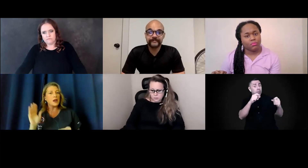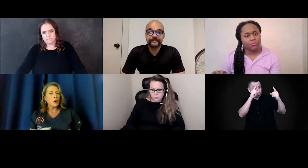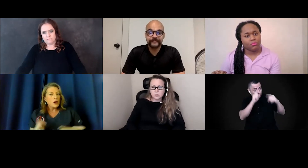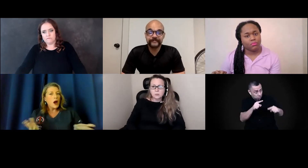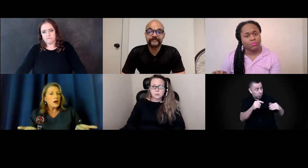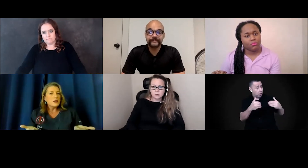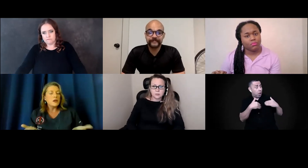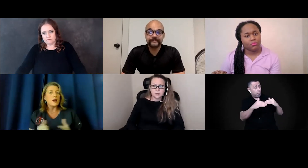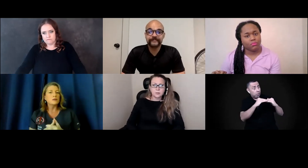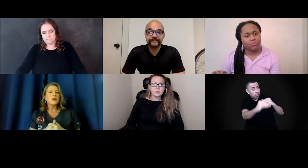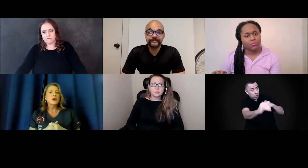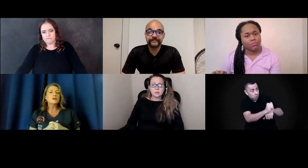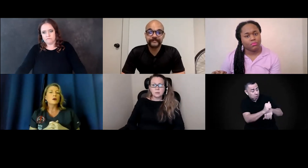at a lower cost sometimes.